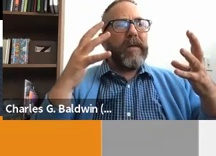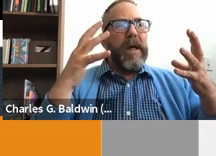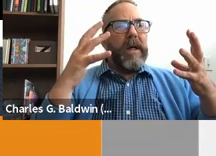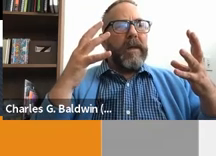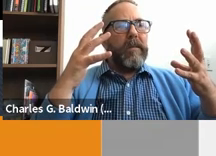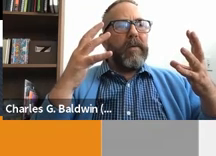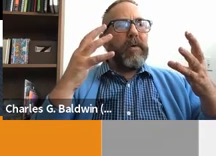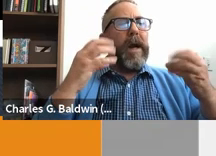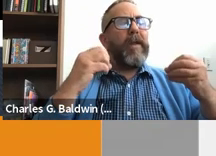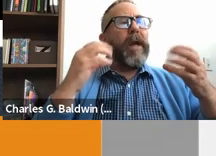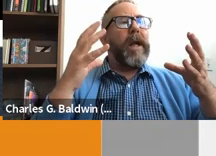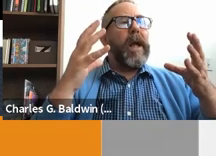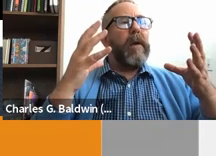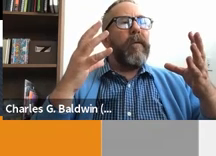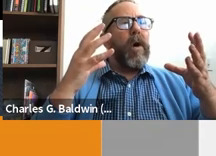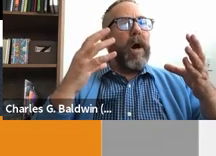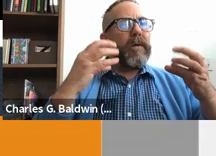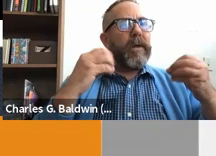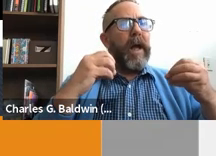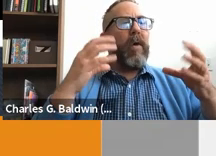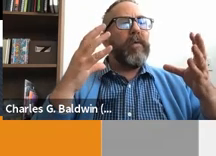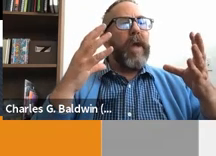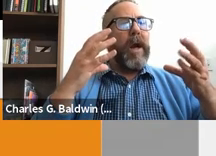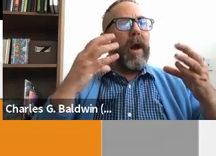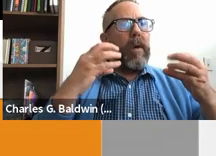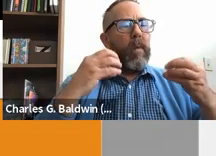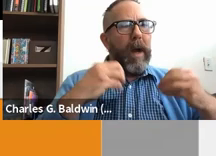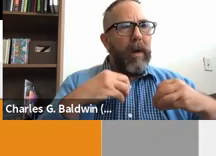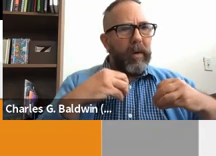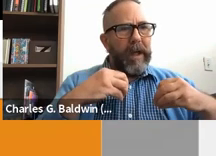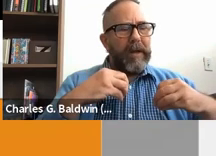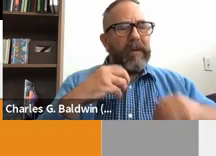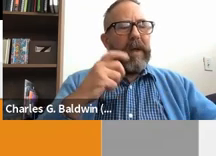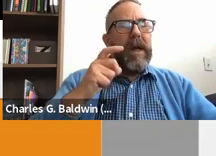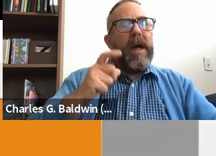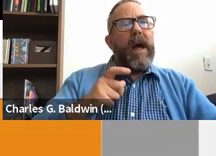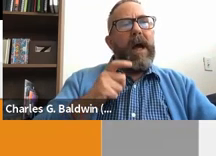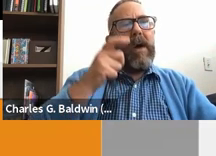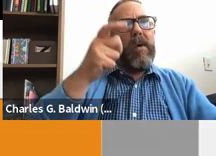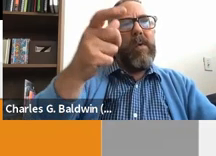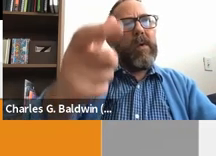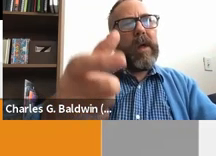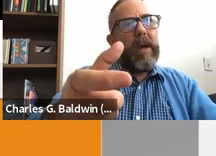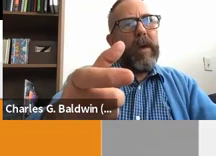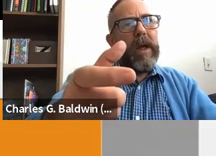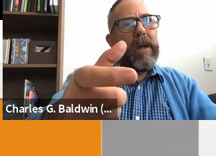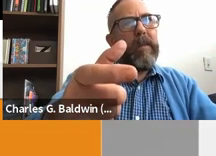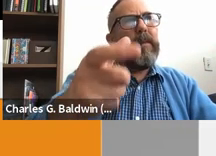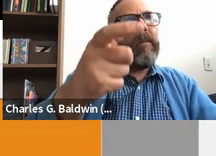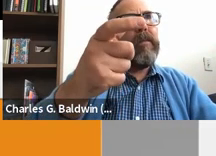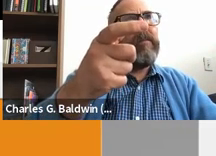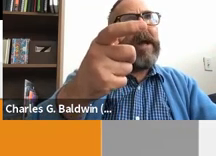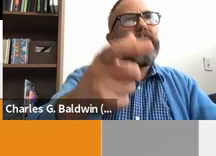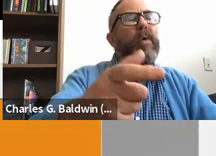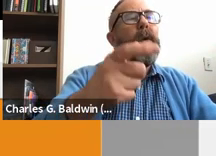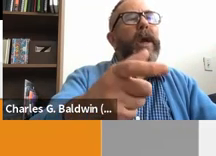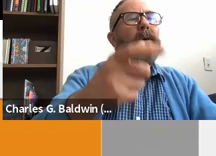this strengthening for ourselves and our wellness, how can we make sure that we